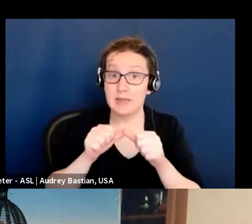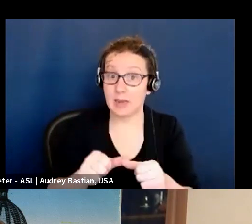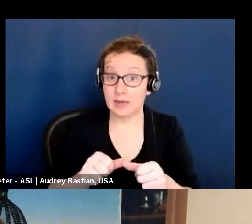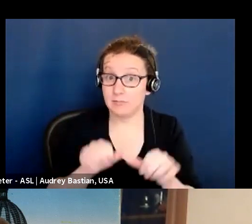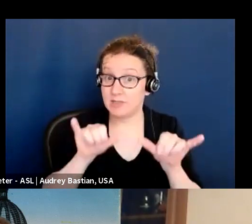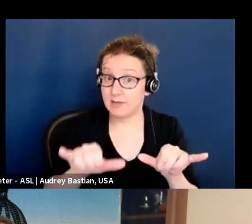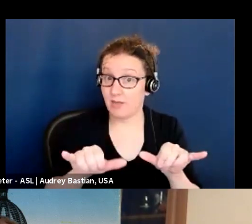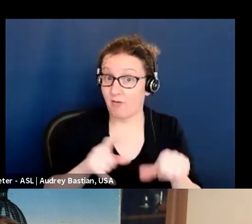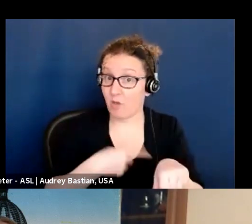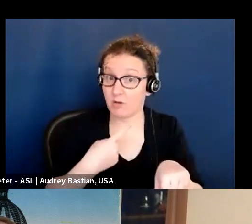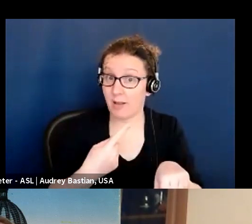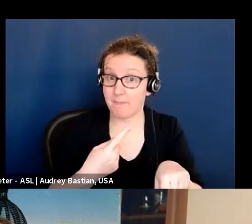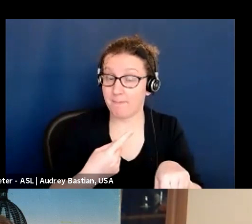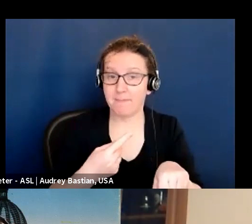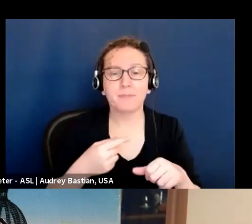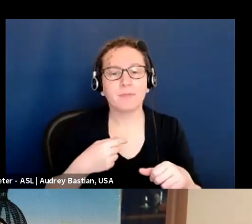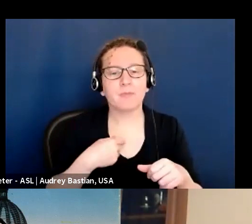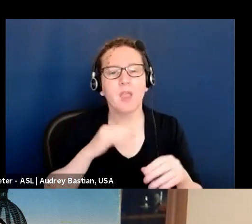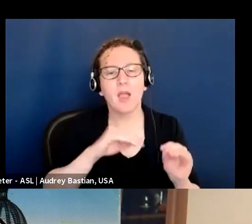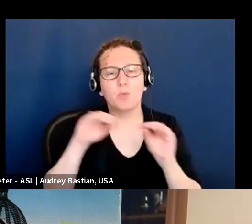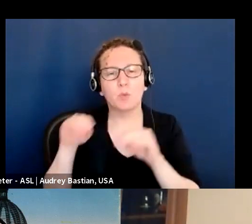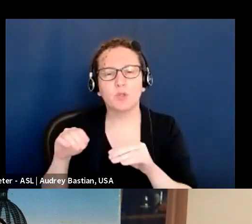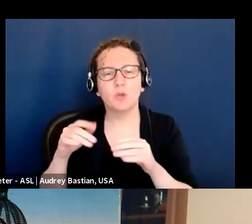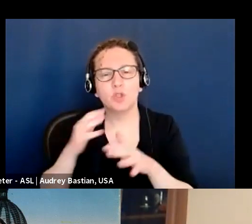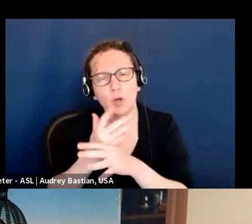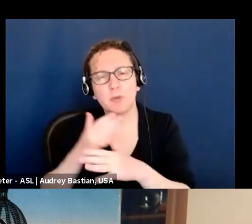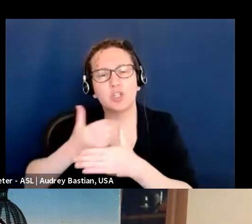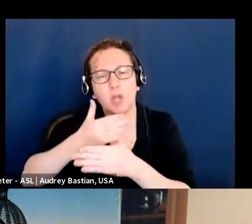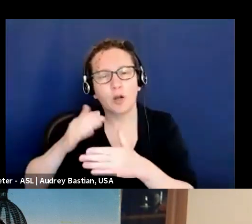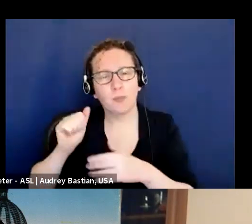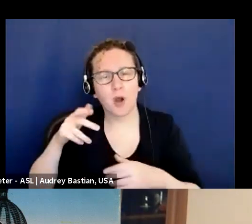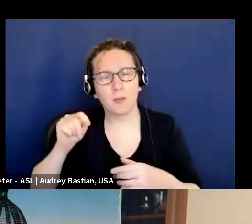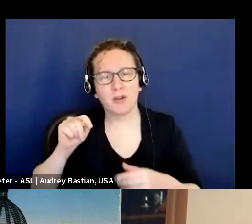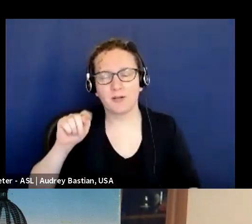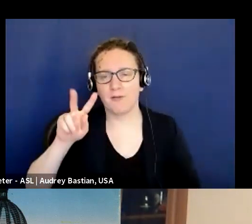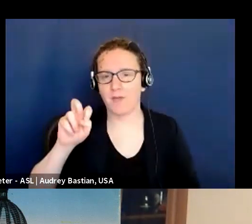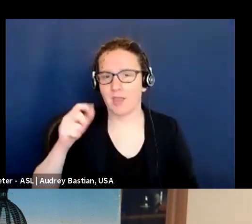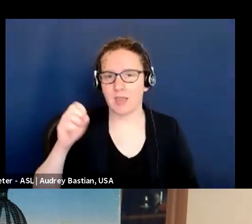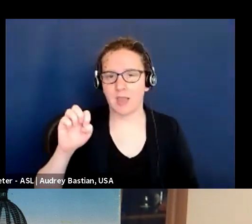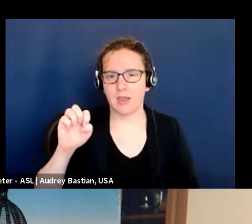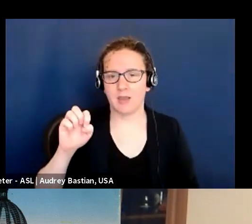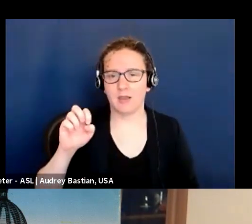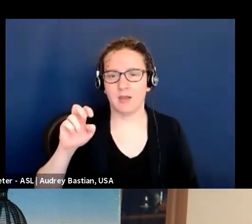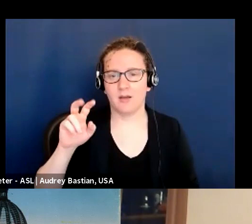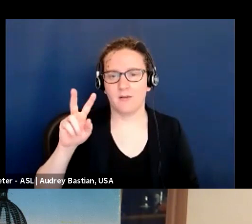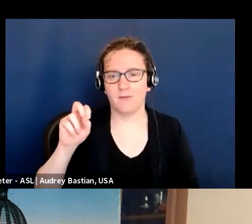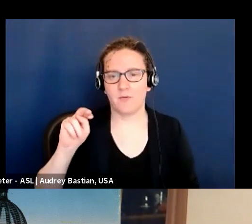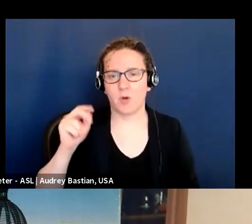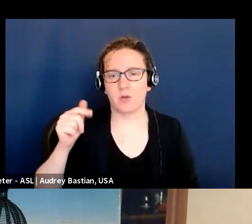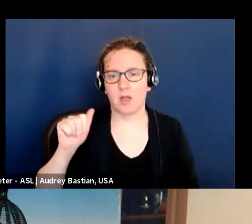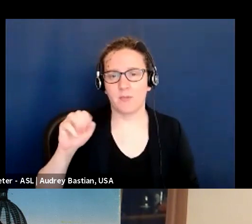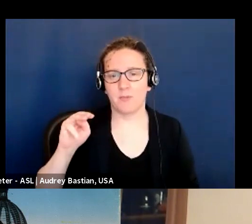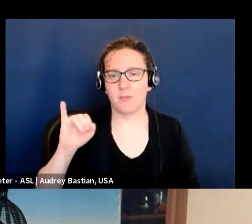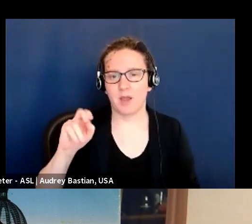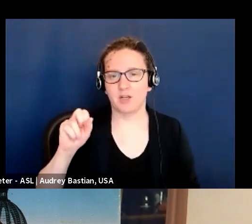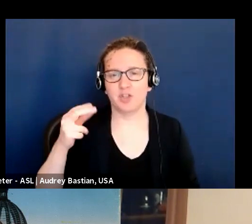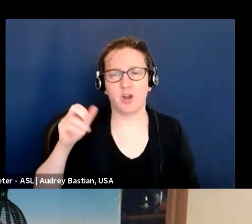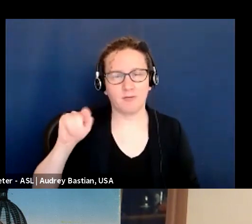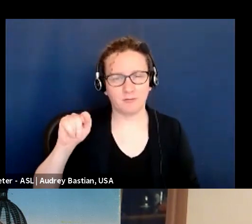I moved to a German shared part called a vaga, a vogue mineshaft and I ended up living